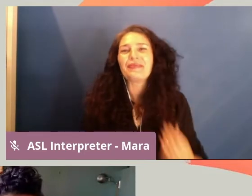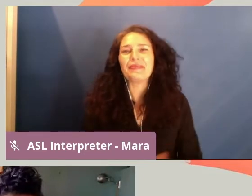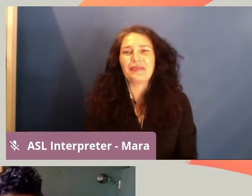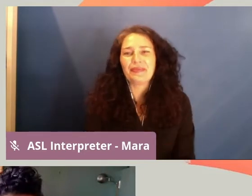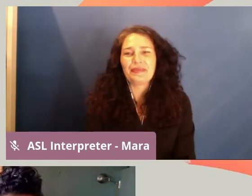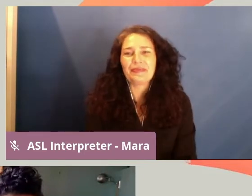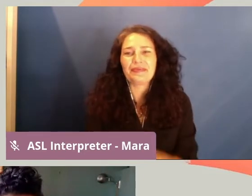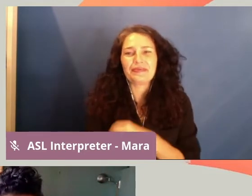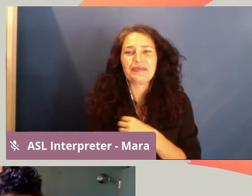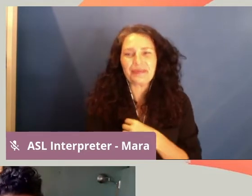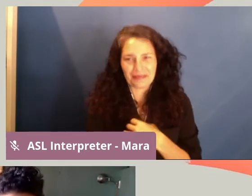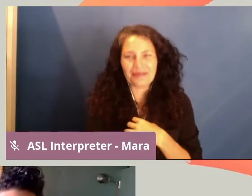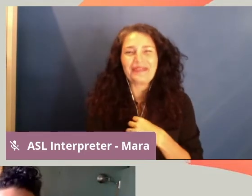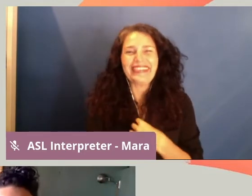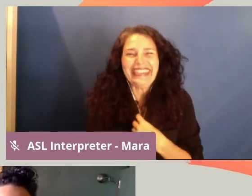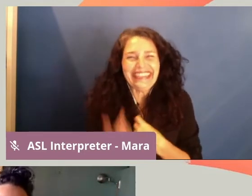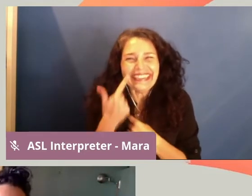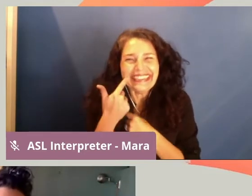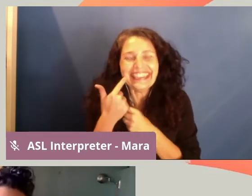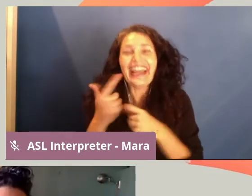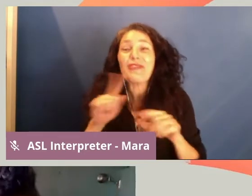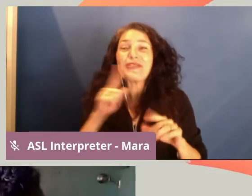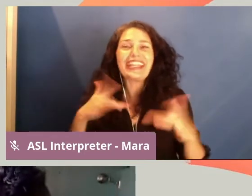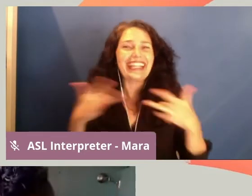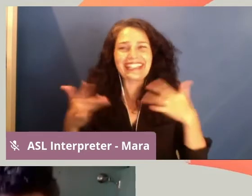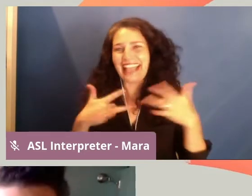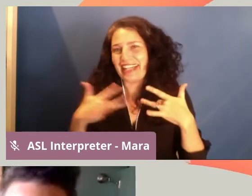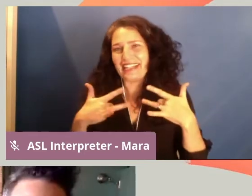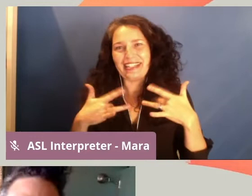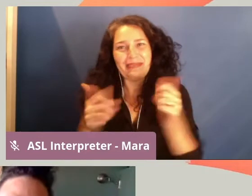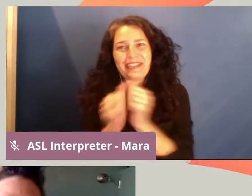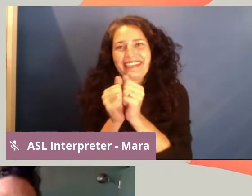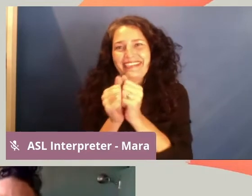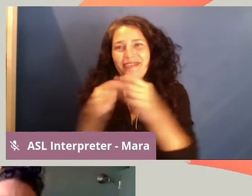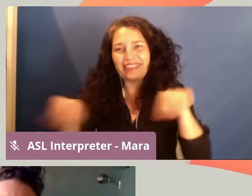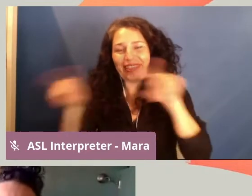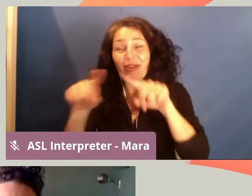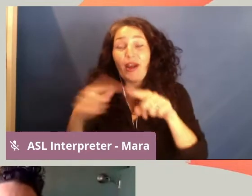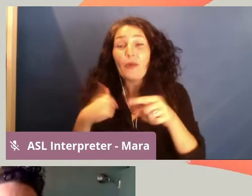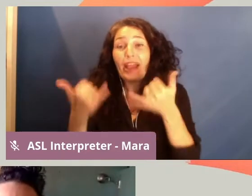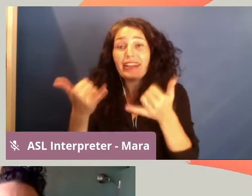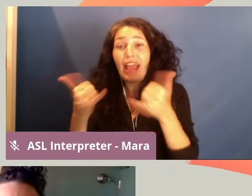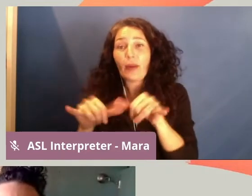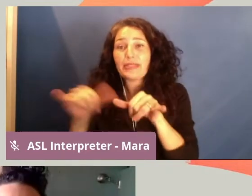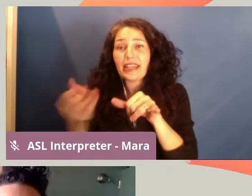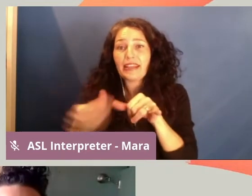Okay. I am so excited to be here with you today. I'm currently staying on Leni Lapi land